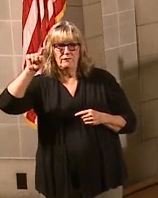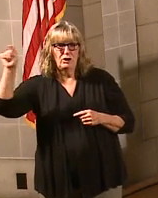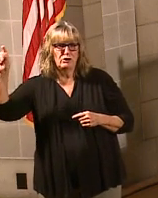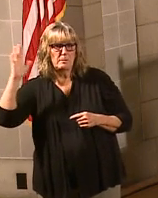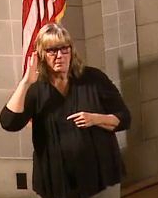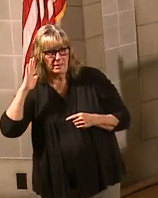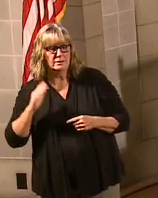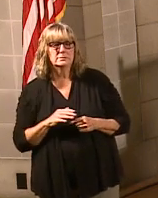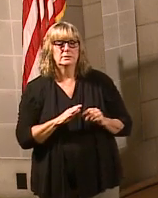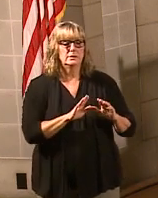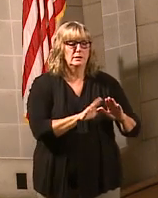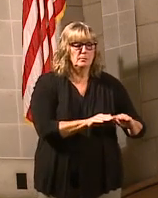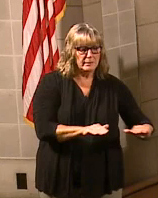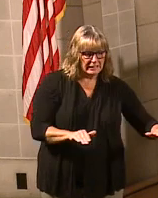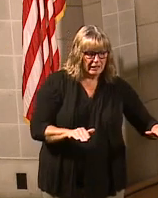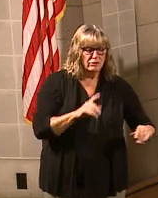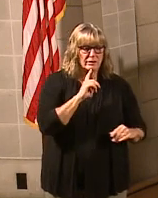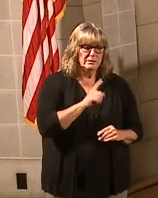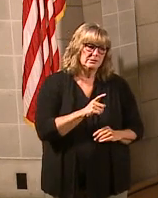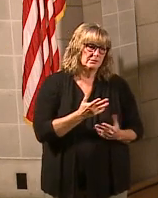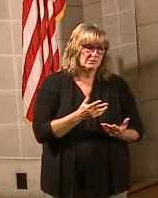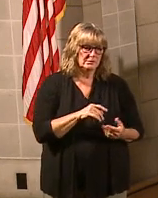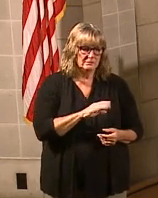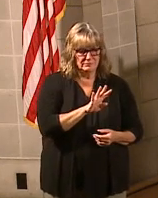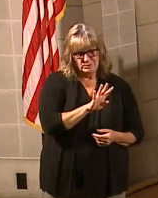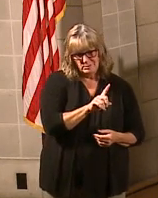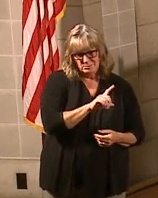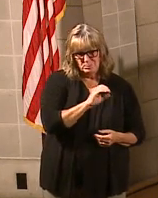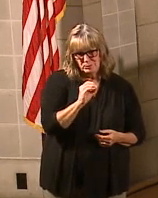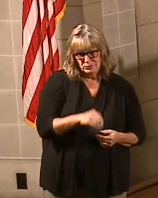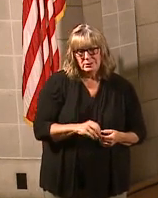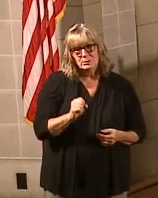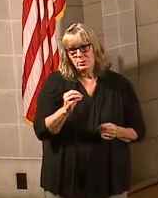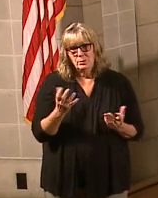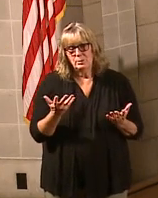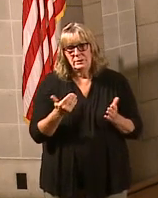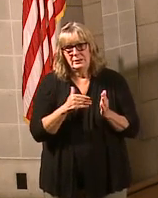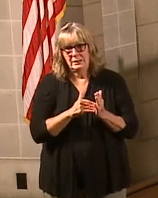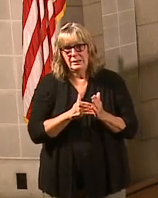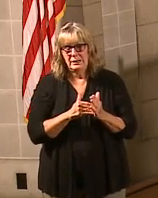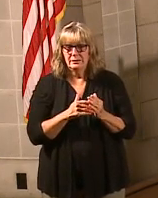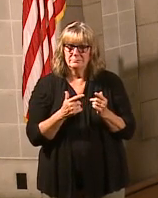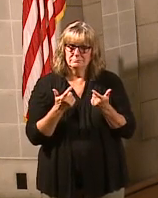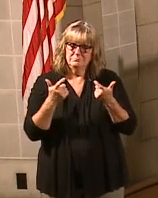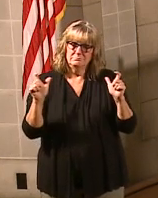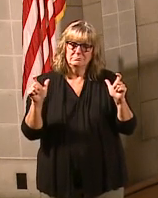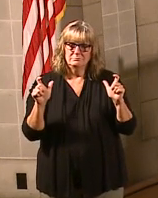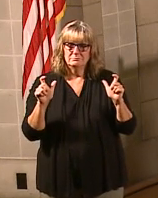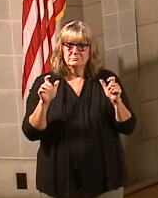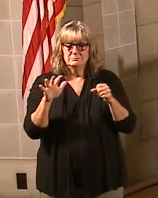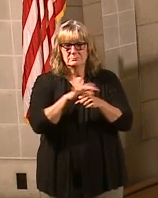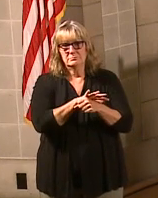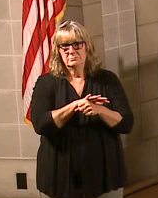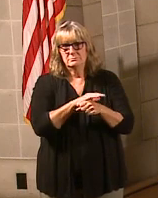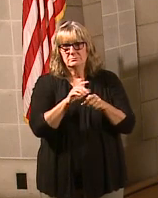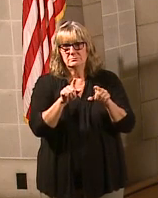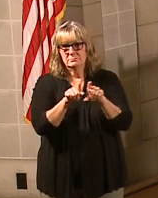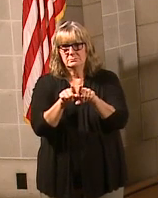NOW 398 OF 520 BEDS, SO THAT'S